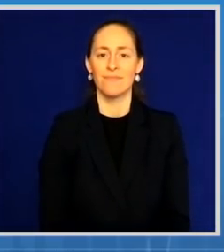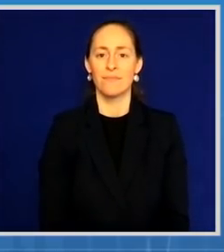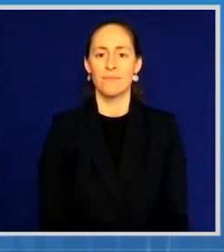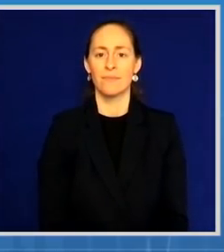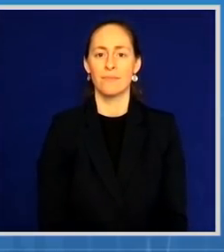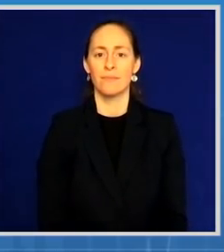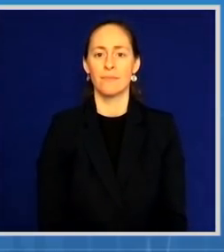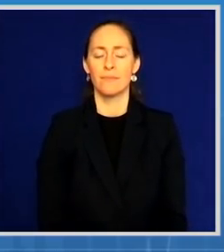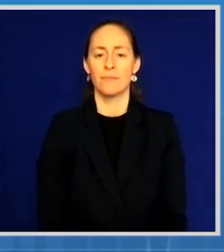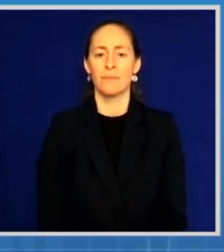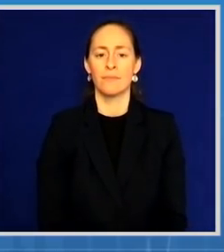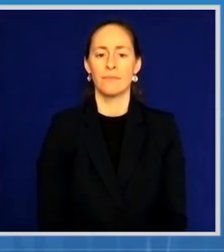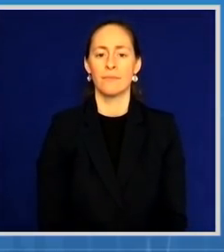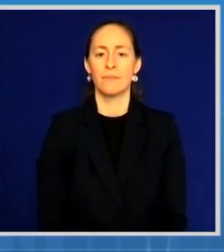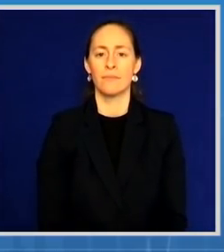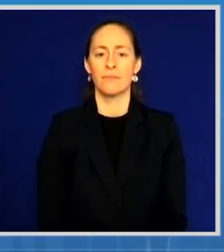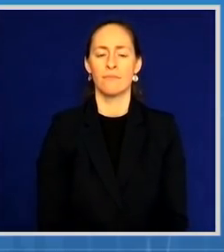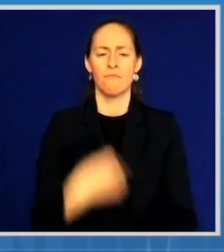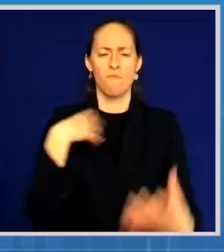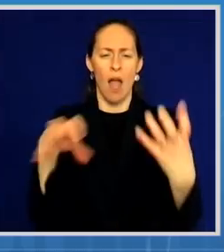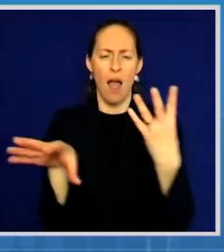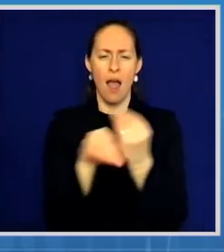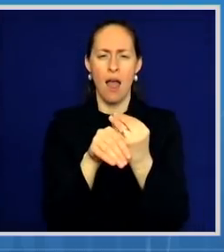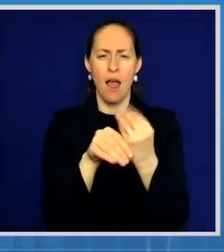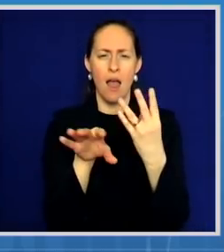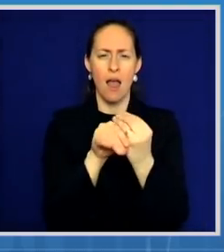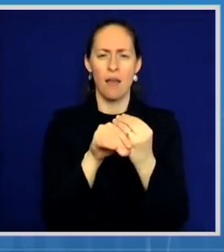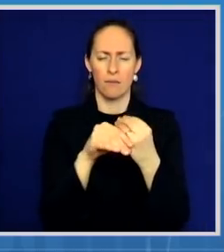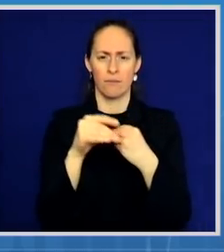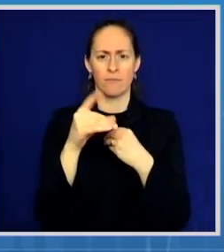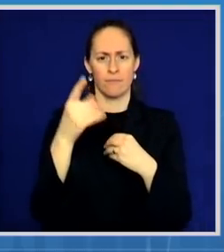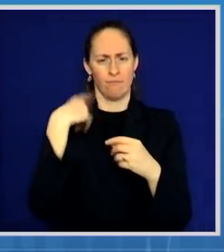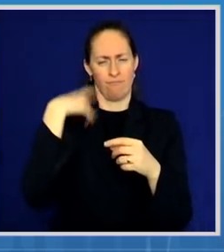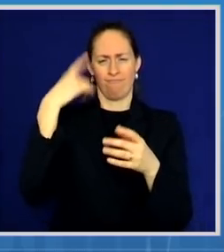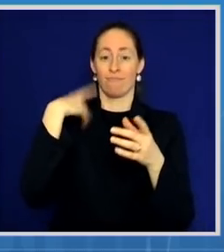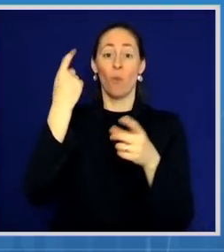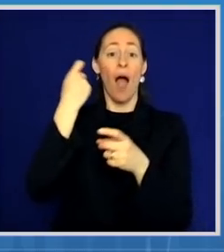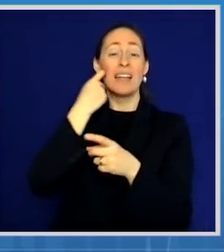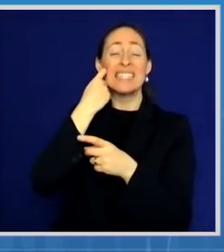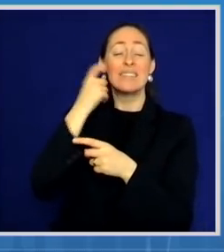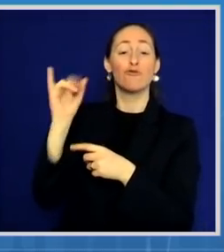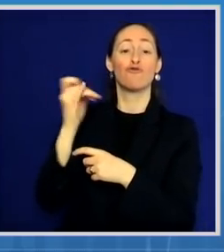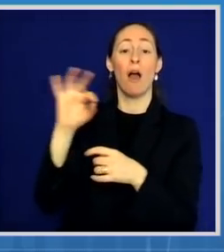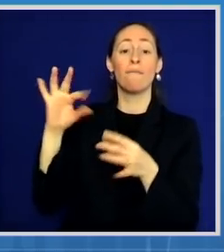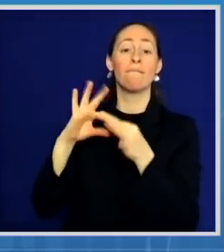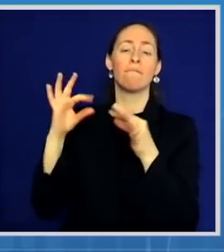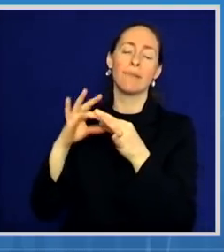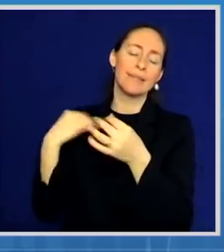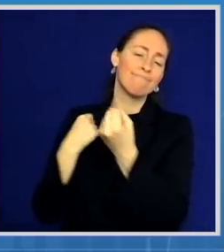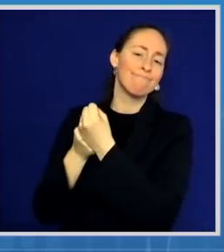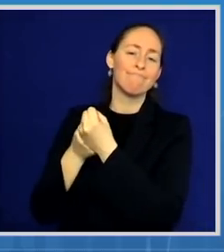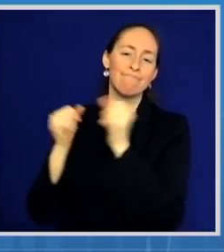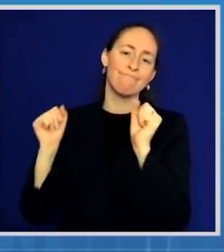which is, I completely agree with what Jeff said. And I don't think it's a surprise that we knew